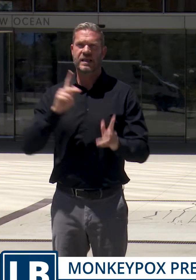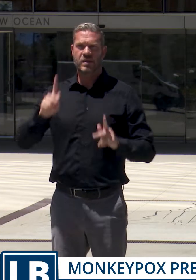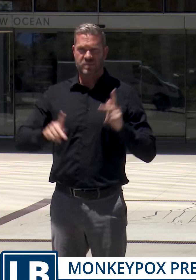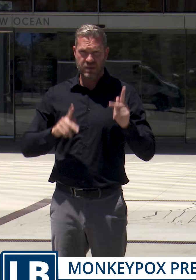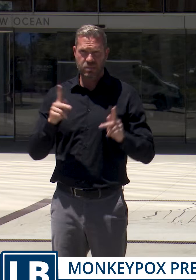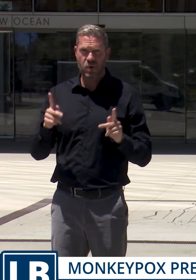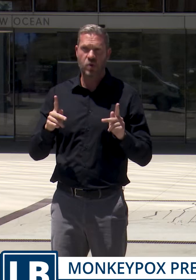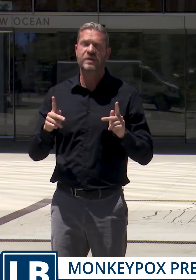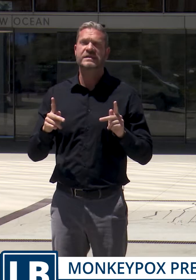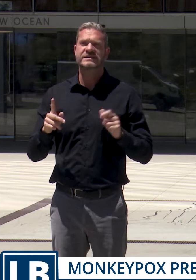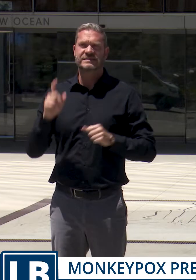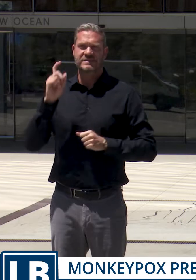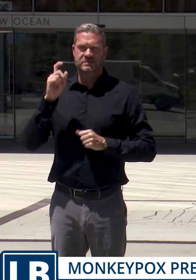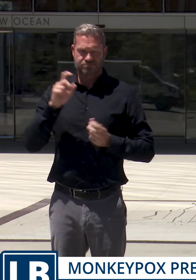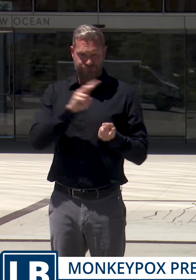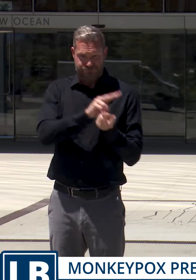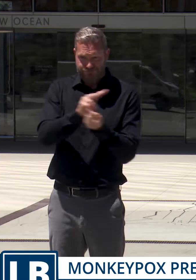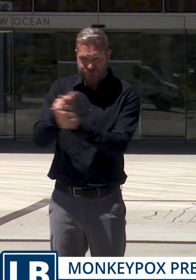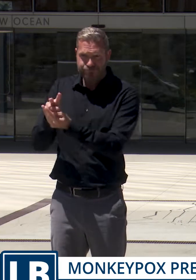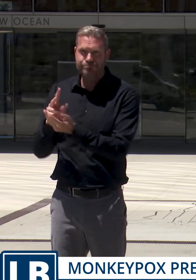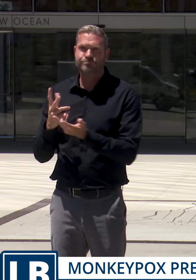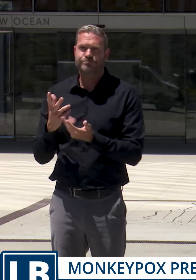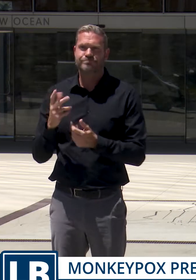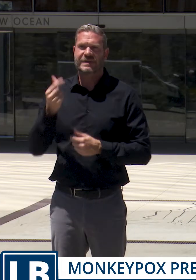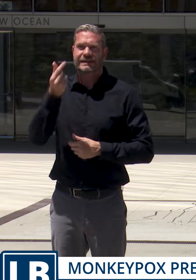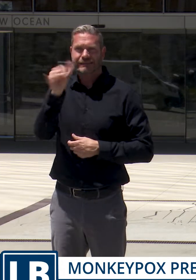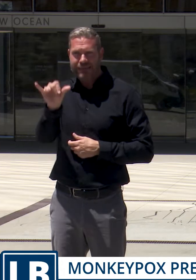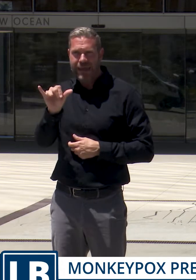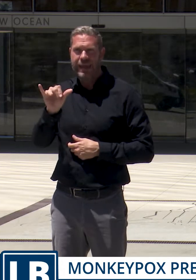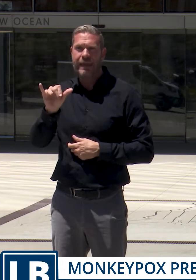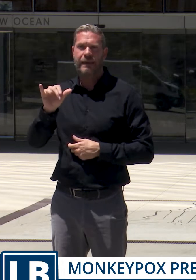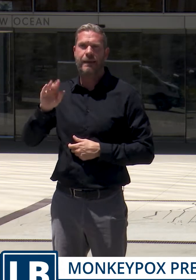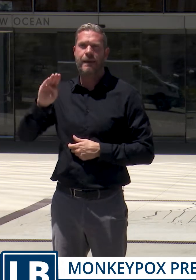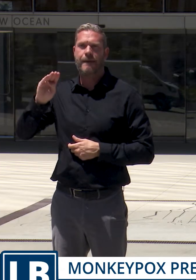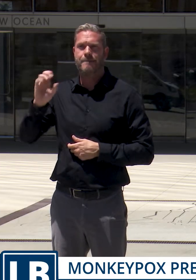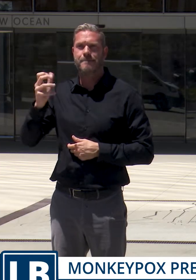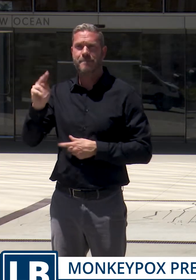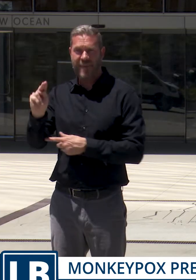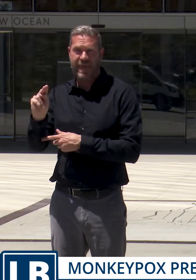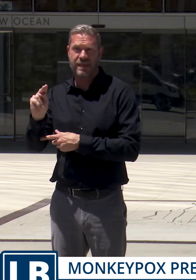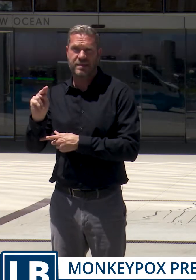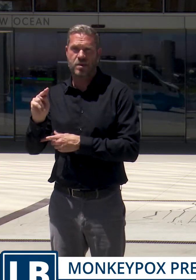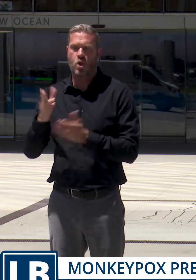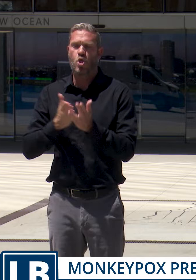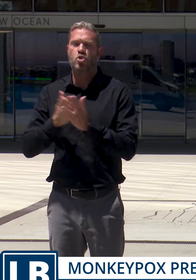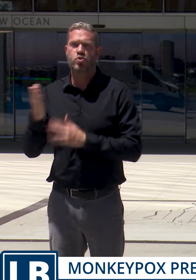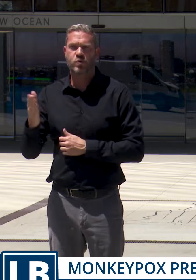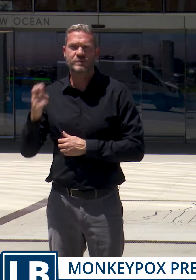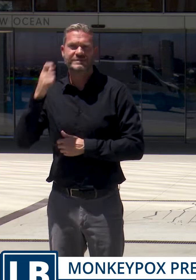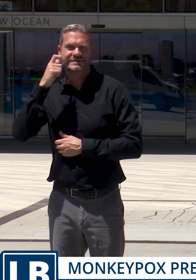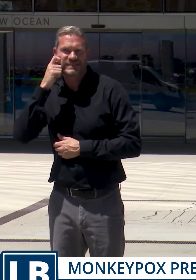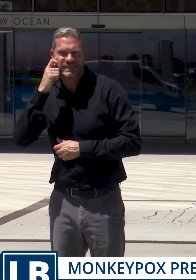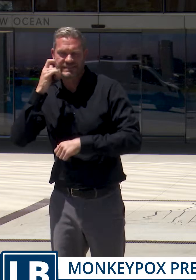gay men and it's usually because of skin to skin contact it's also important to remember that uh